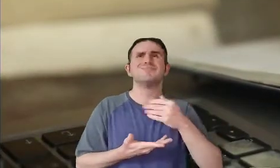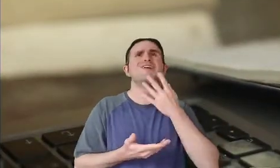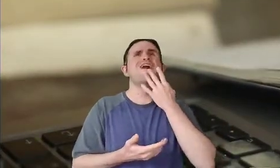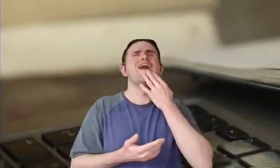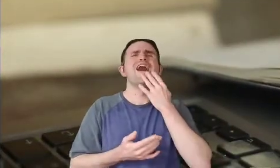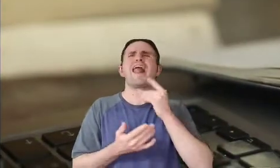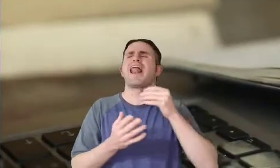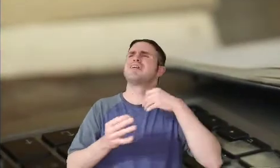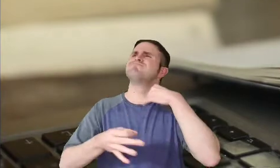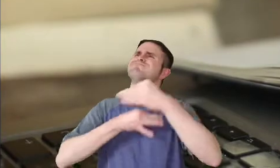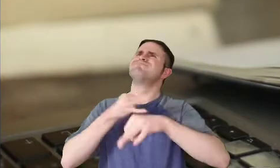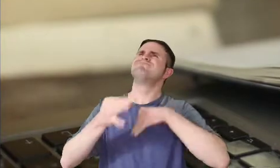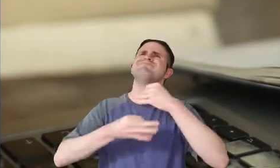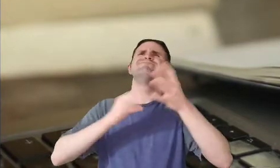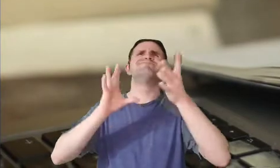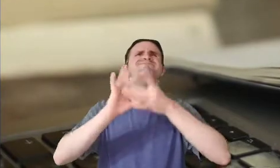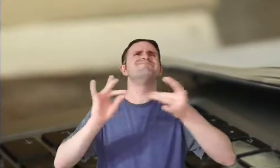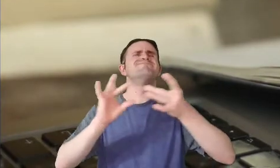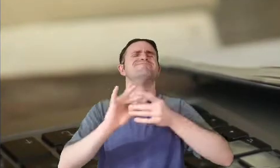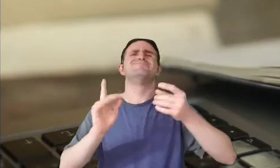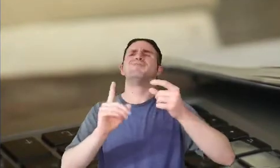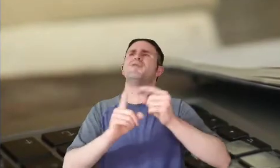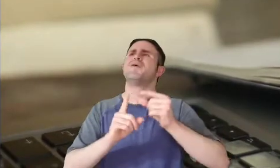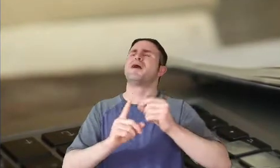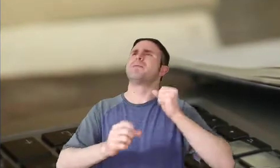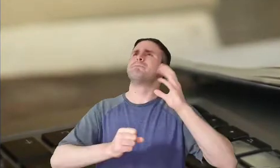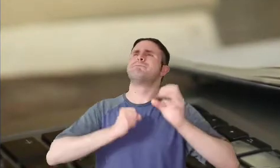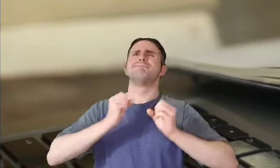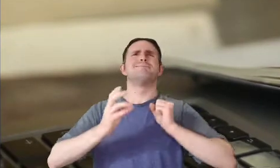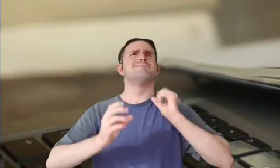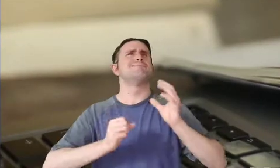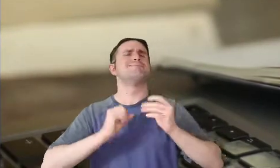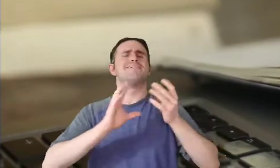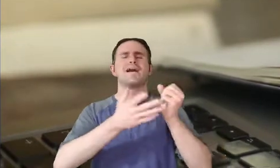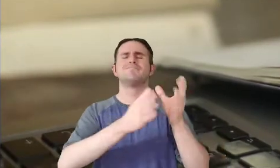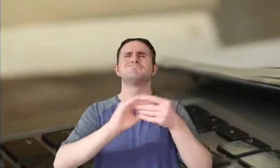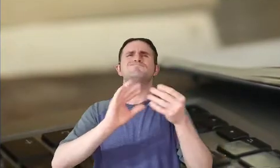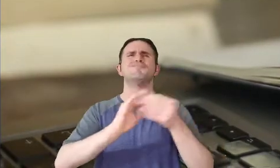different hues. The words that you use help to create a visual picture up here